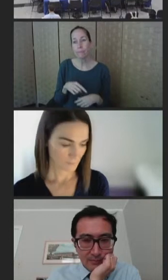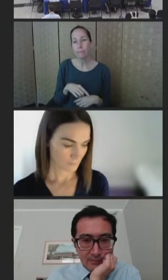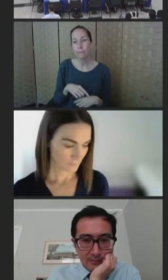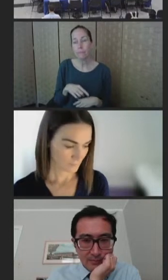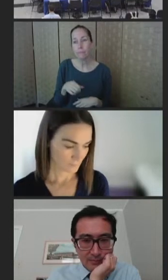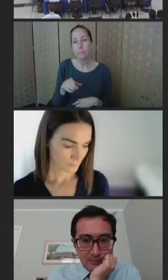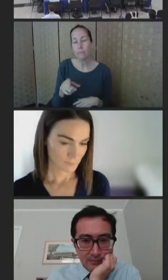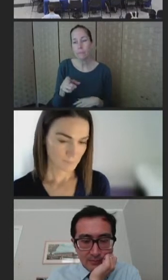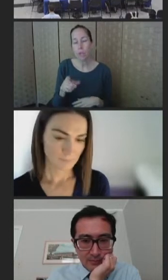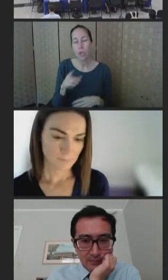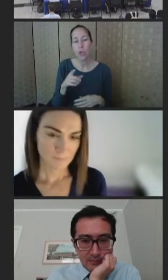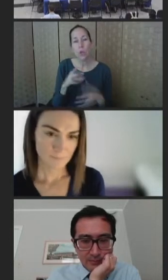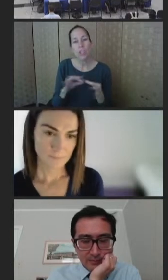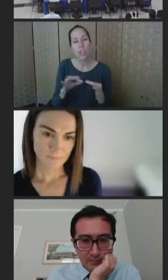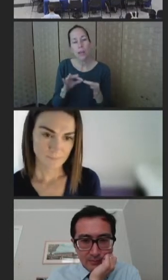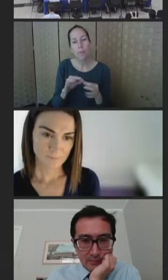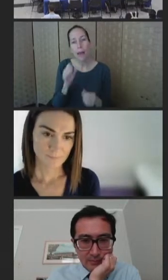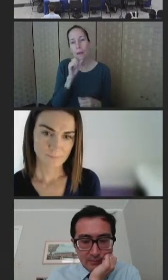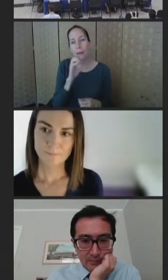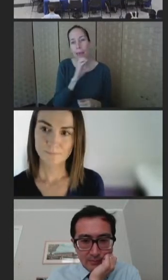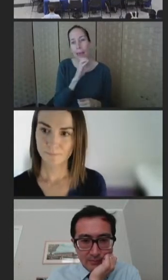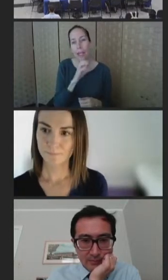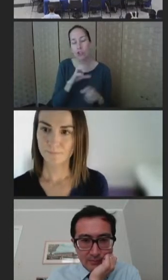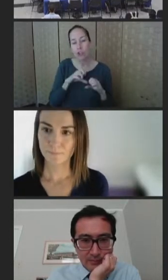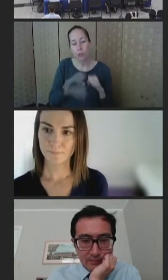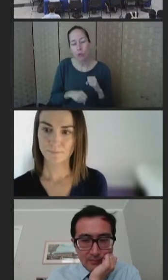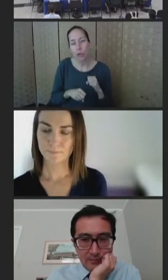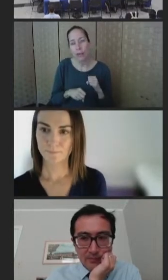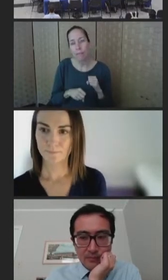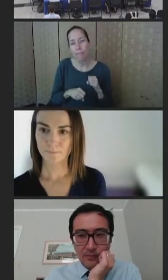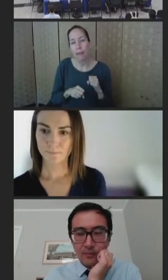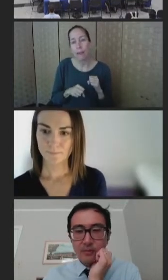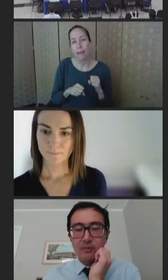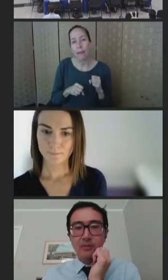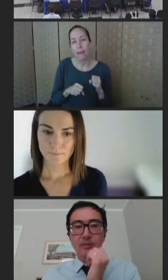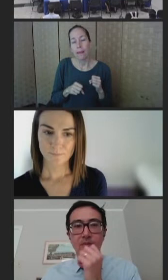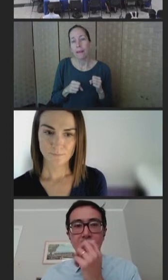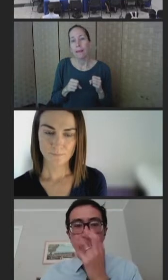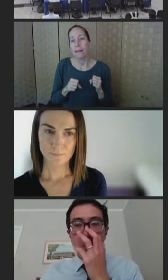It is a question for Dr. Ahmad. Were you able -- or have you thus far looked at reduction in